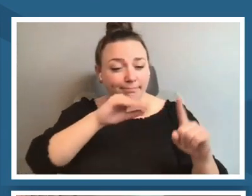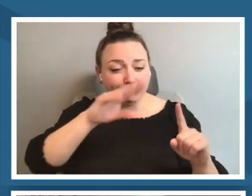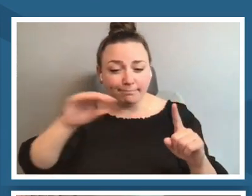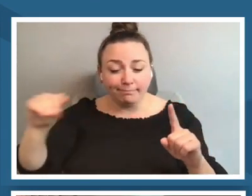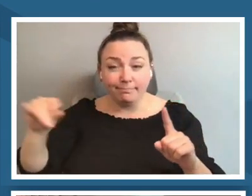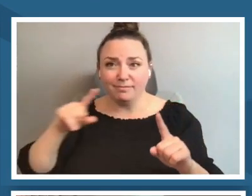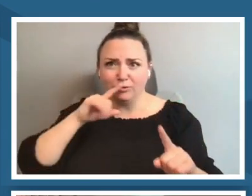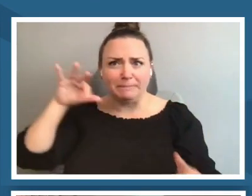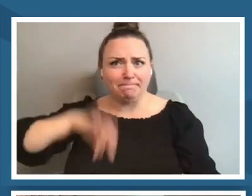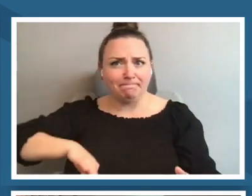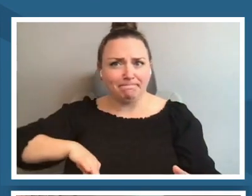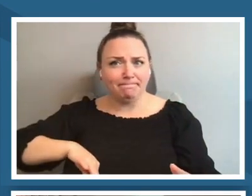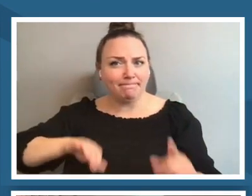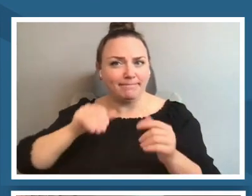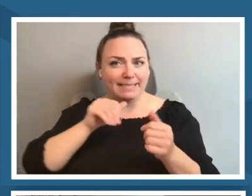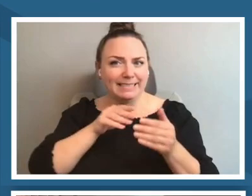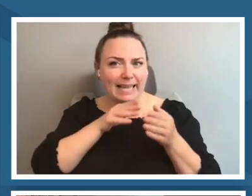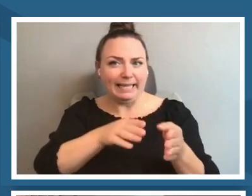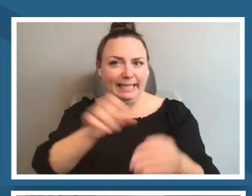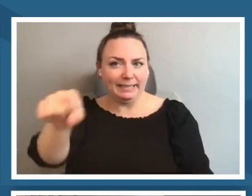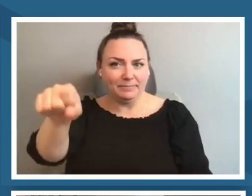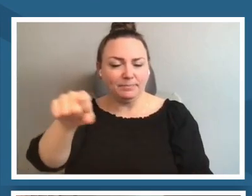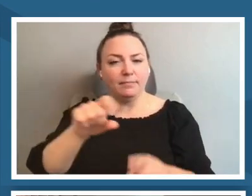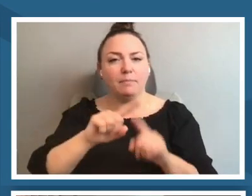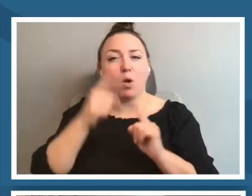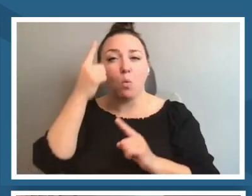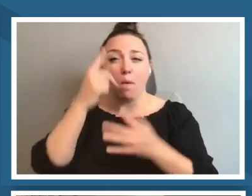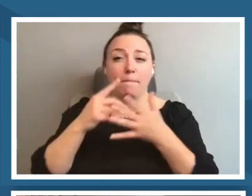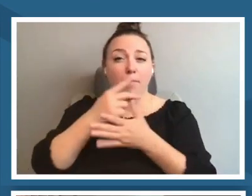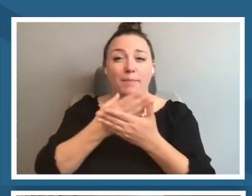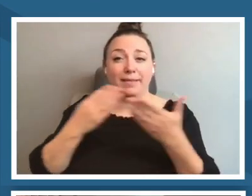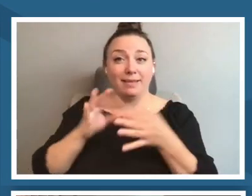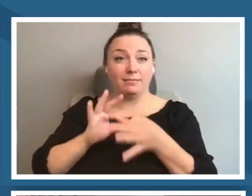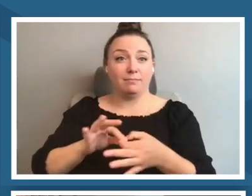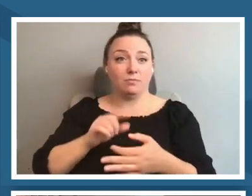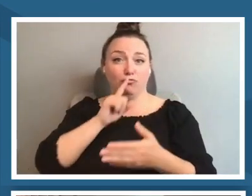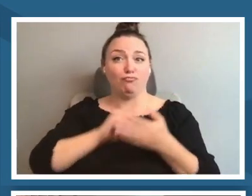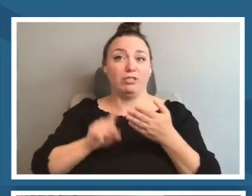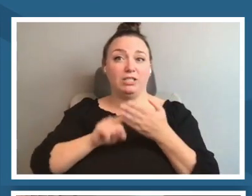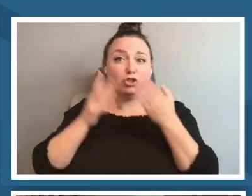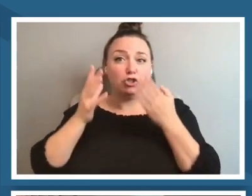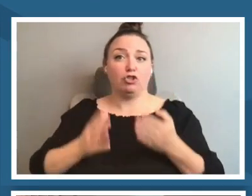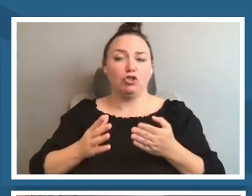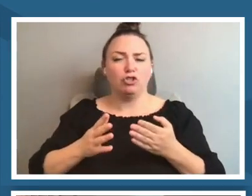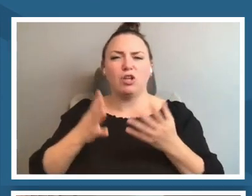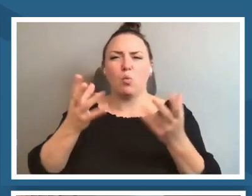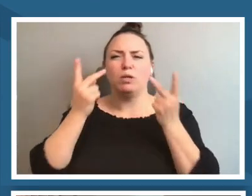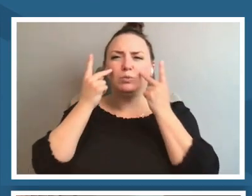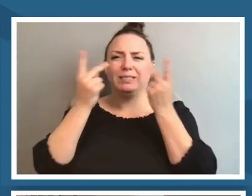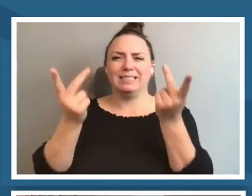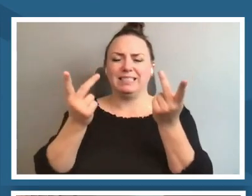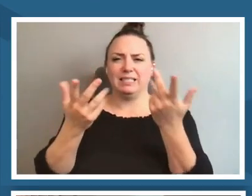one of the the primary things that we were interested in as researchers was that intersection